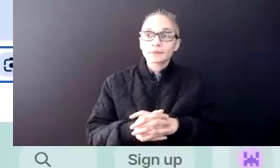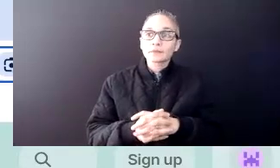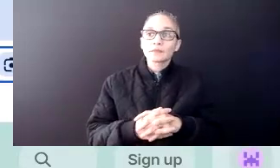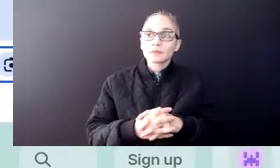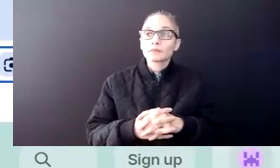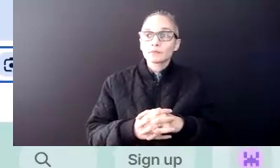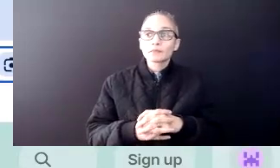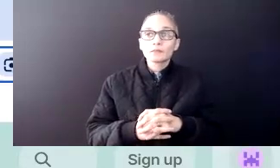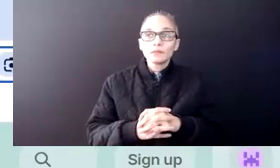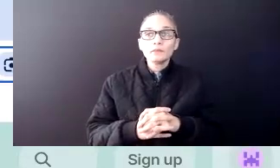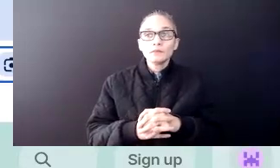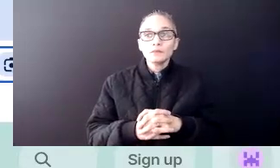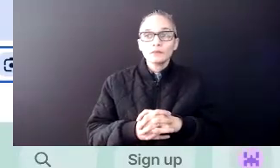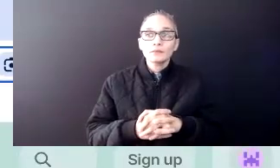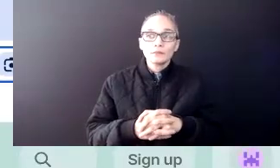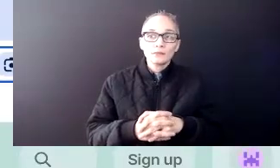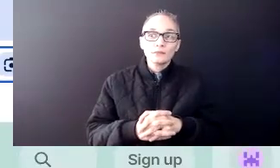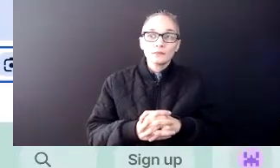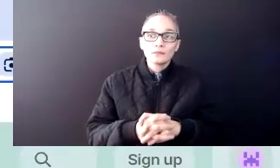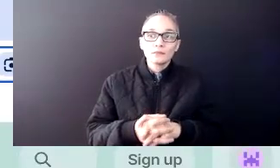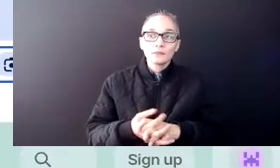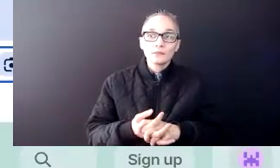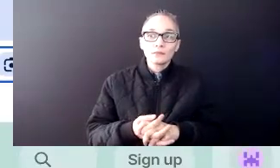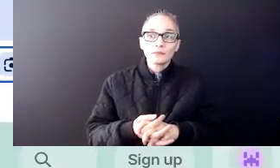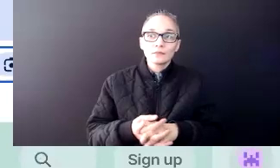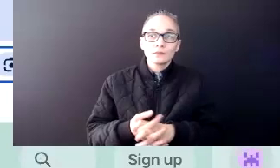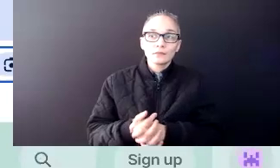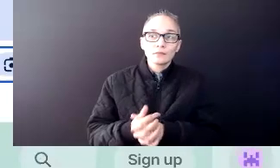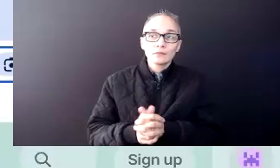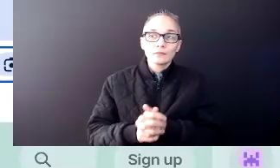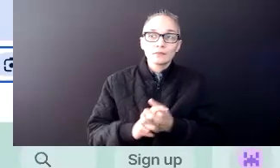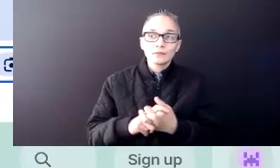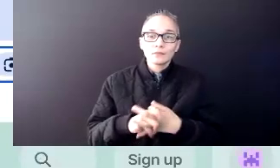I know I meet some of the requirements with weekly announcements and comments.